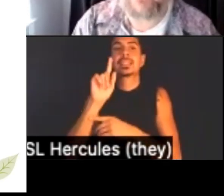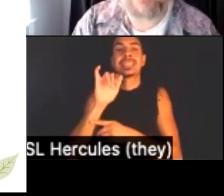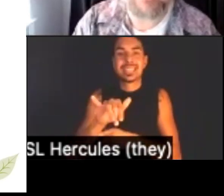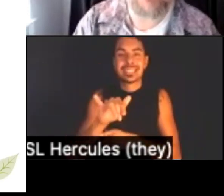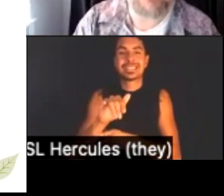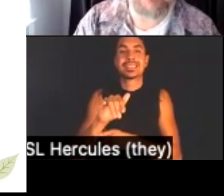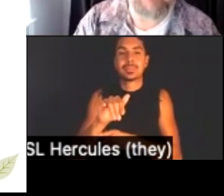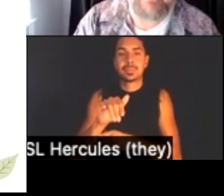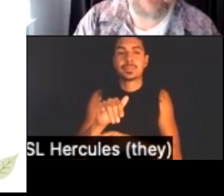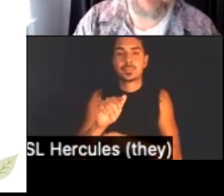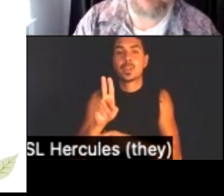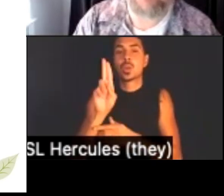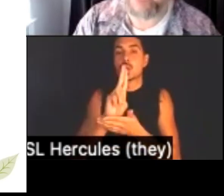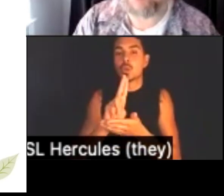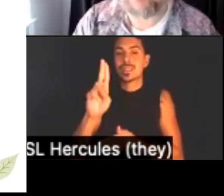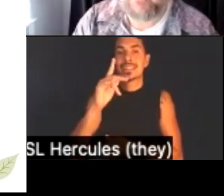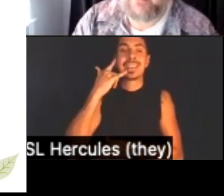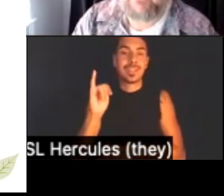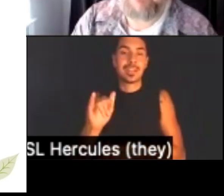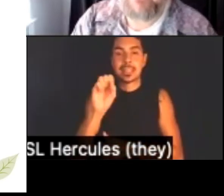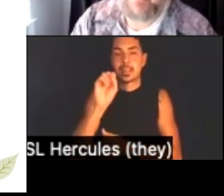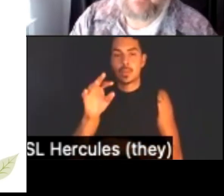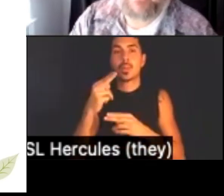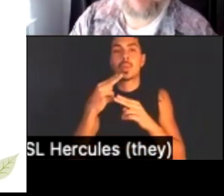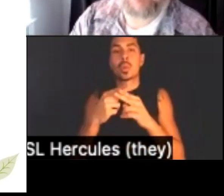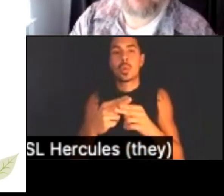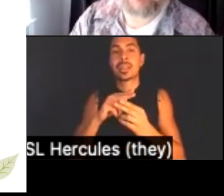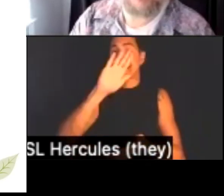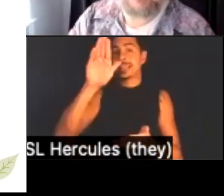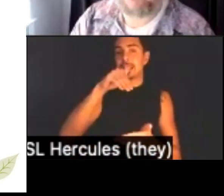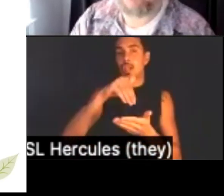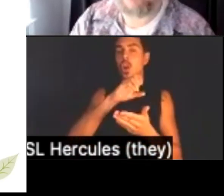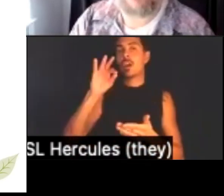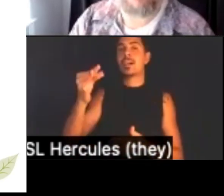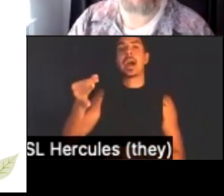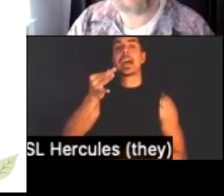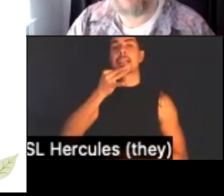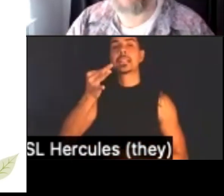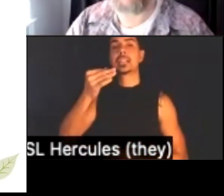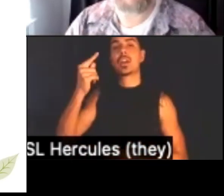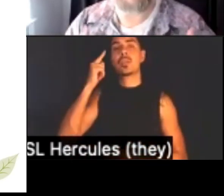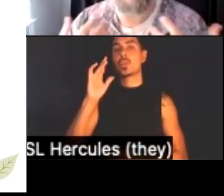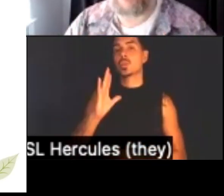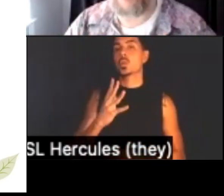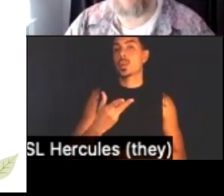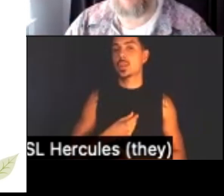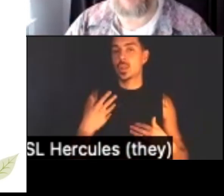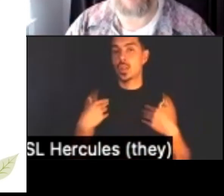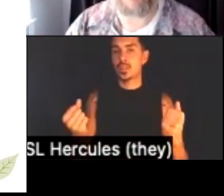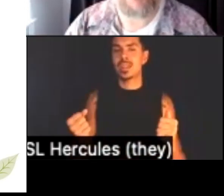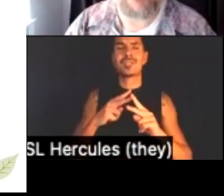called the Center of Excellence for Transgender Health. And it's really an ideal standard and it's very affirming